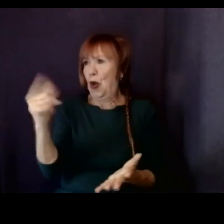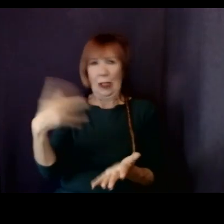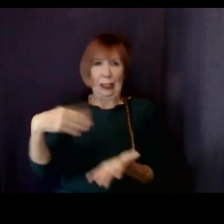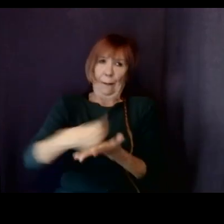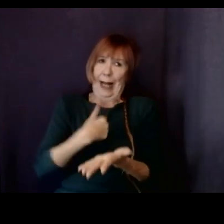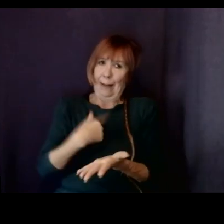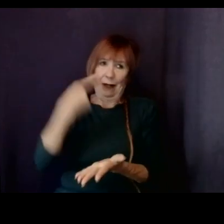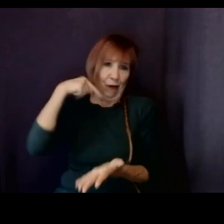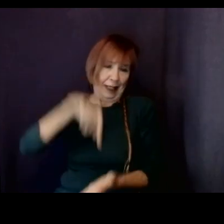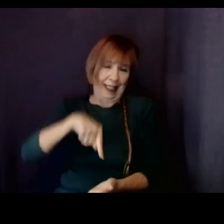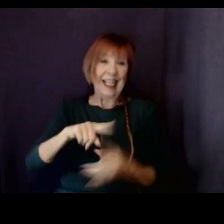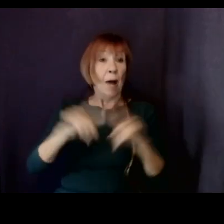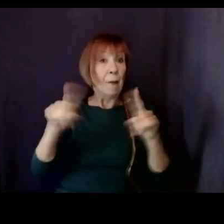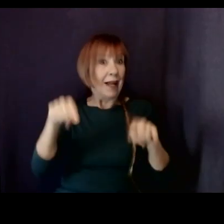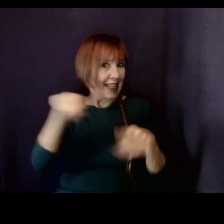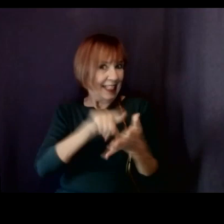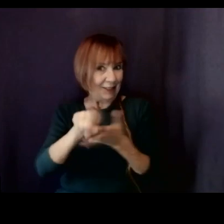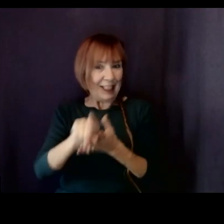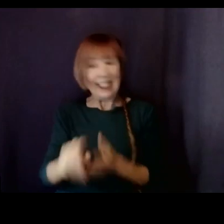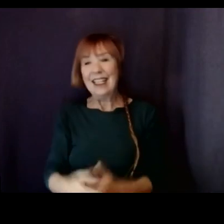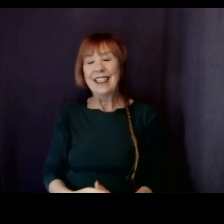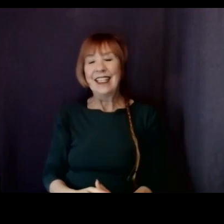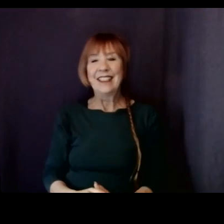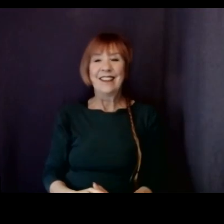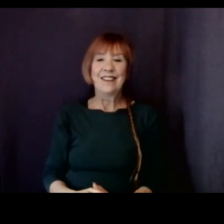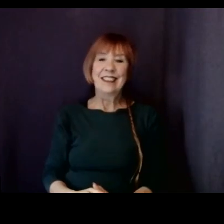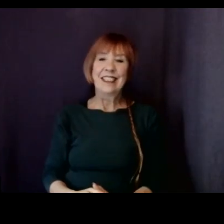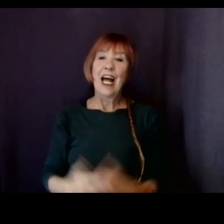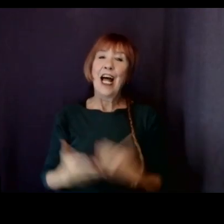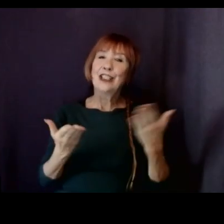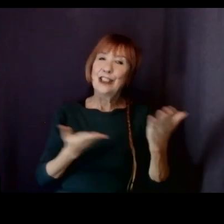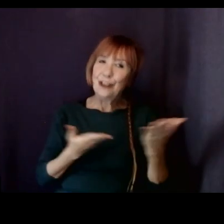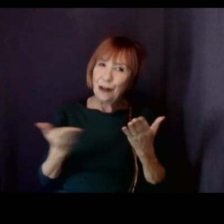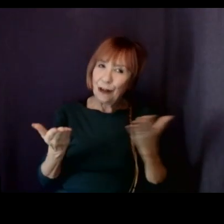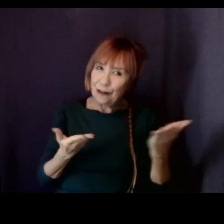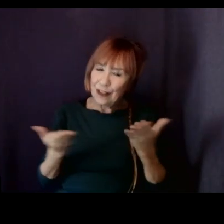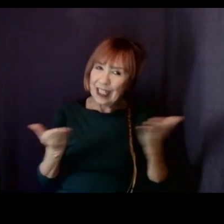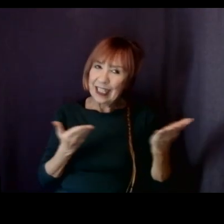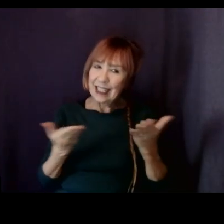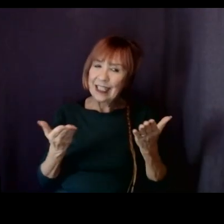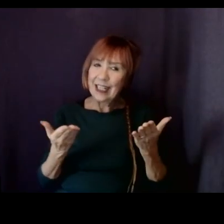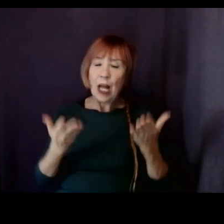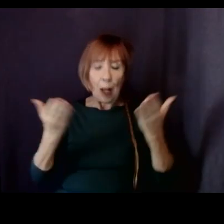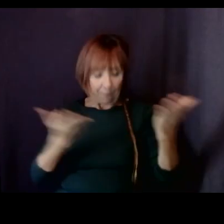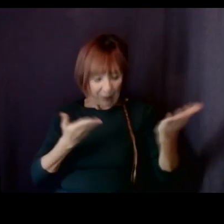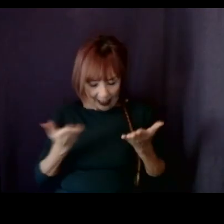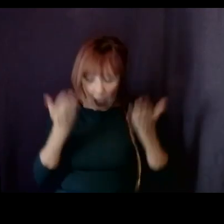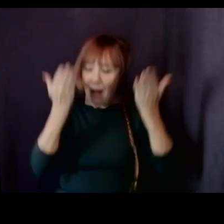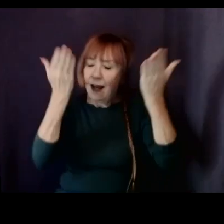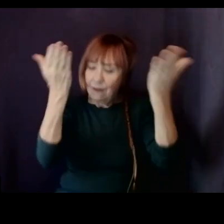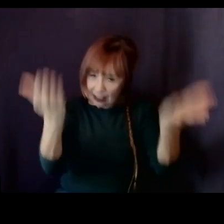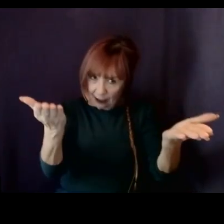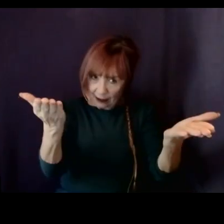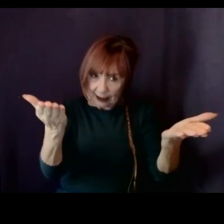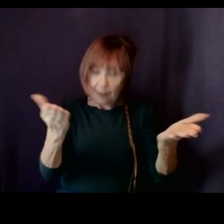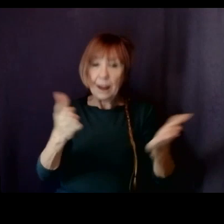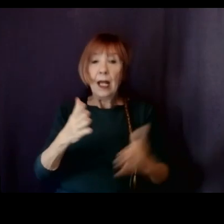But this week, the sponsor is service, being of service. Look, here's why I picked that,